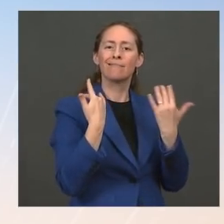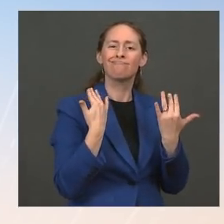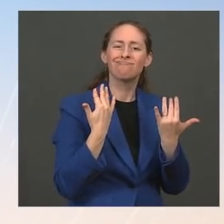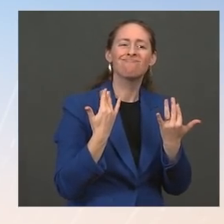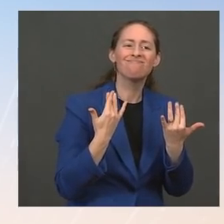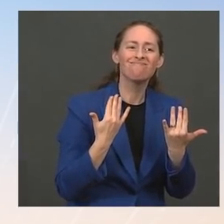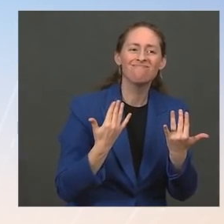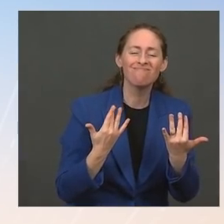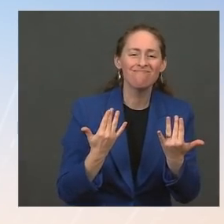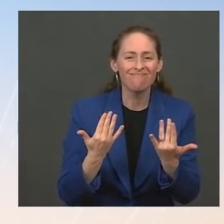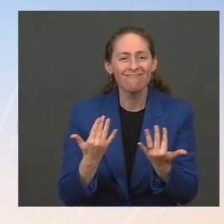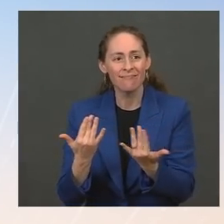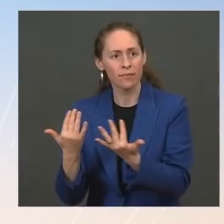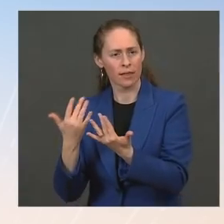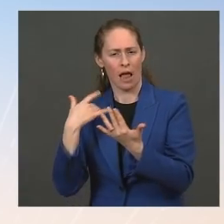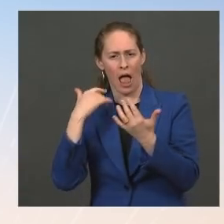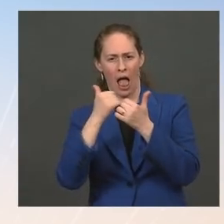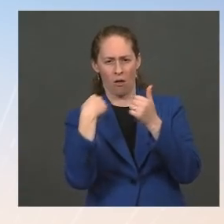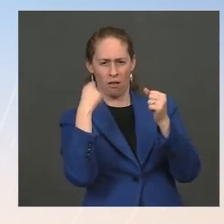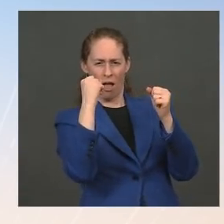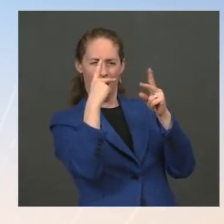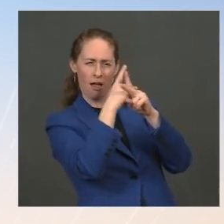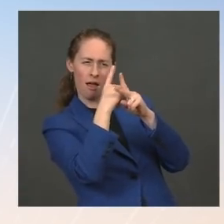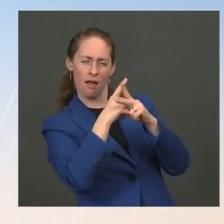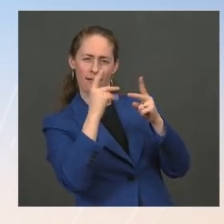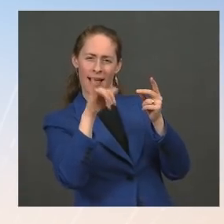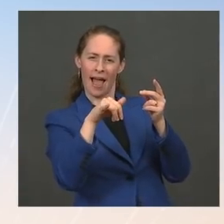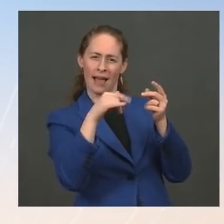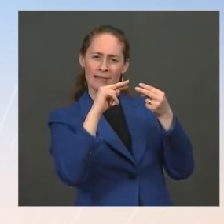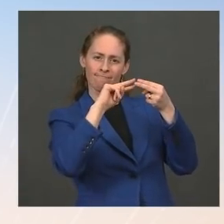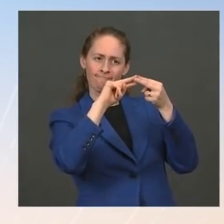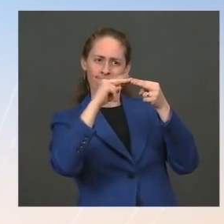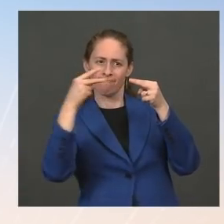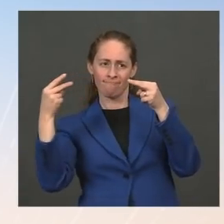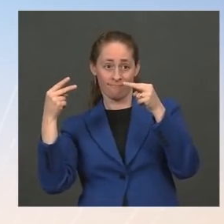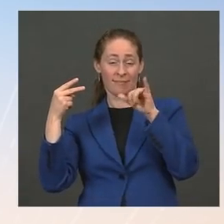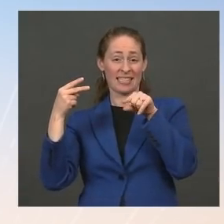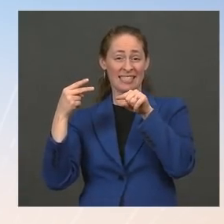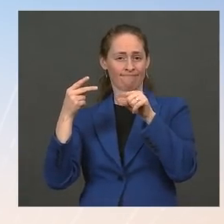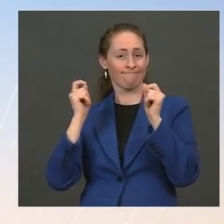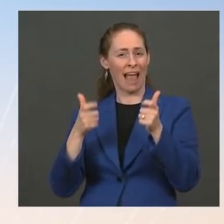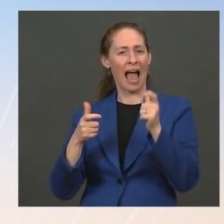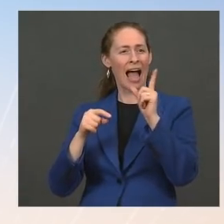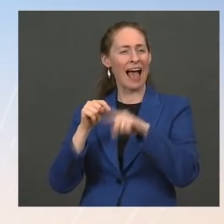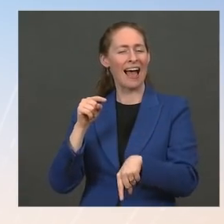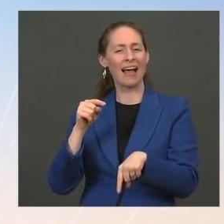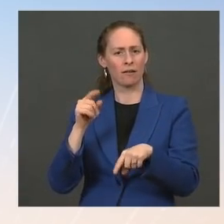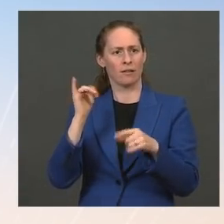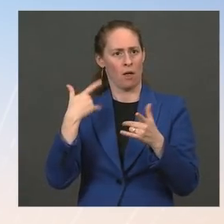So that is the process that our medical team is undergoing now, because they want to be able to report back